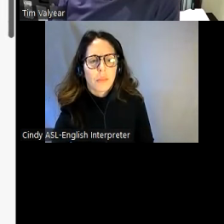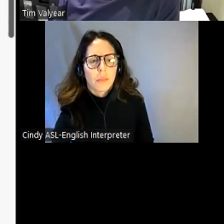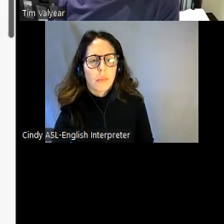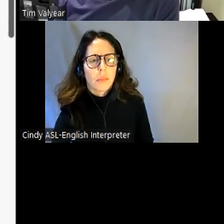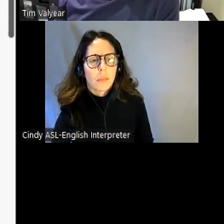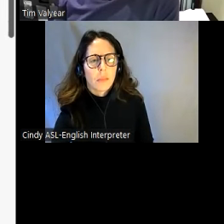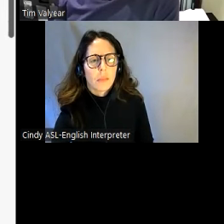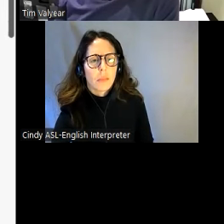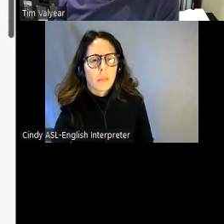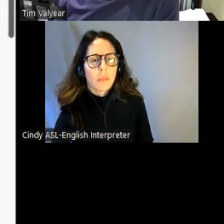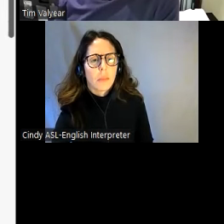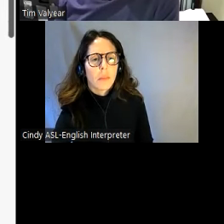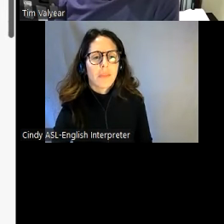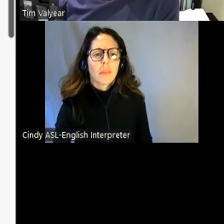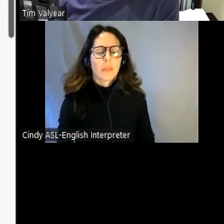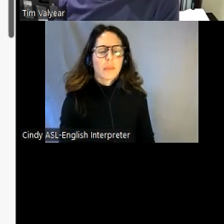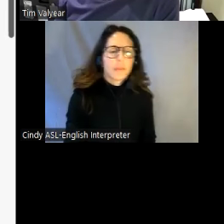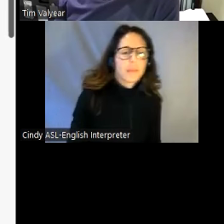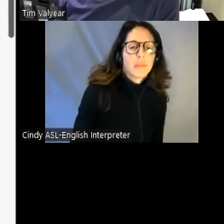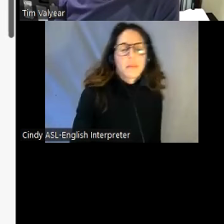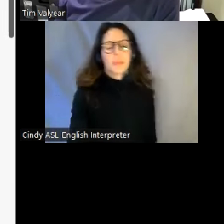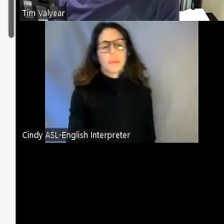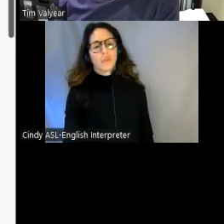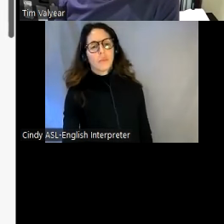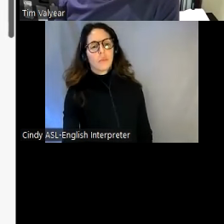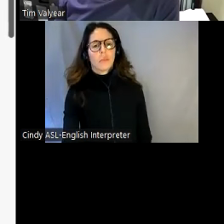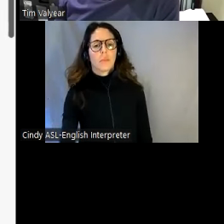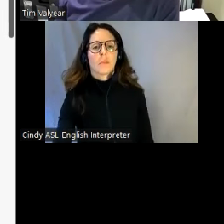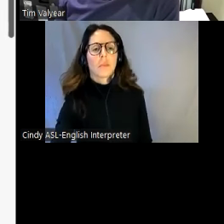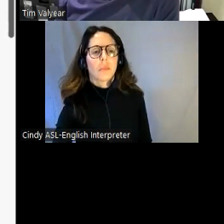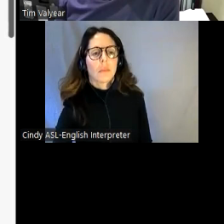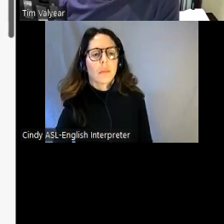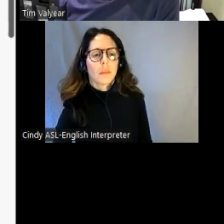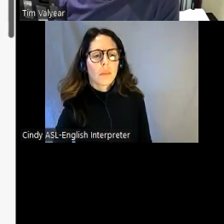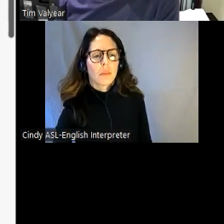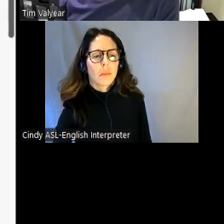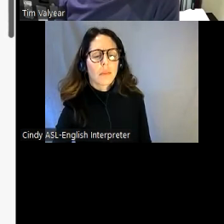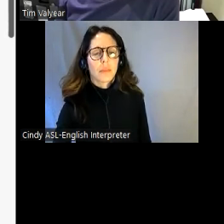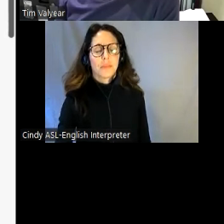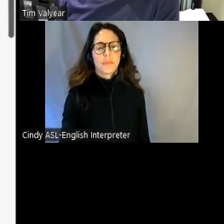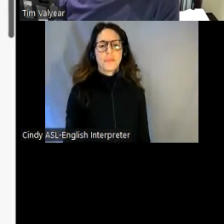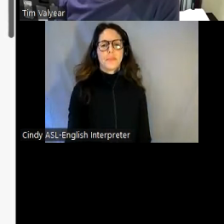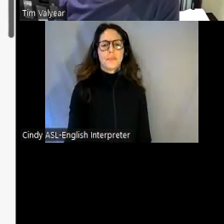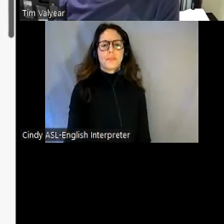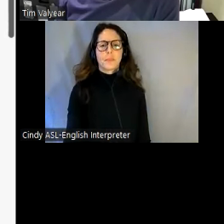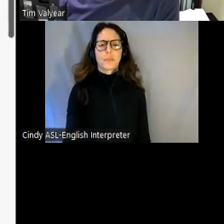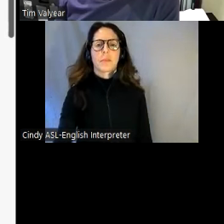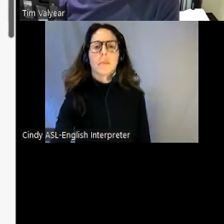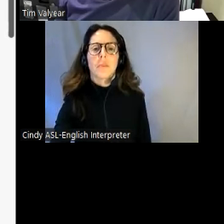But if you do, you're less likely to be hospitalized, less likely to have long- term COVID symptoms, and much,